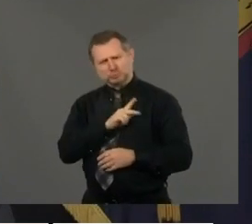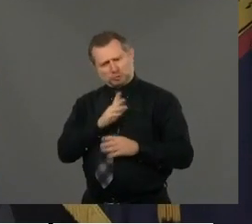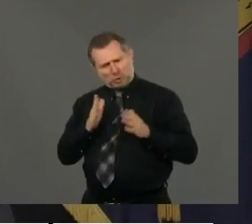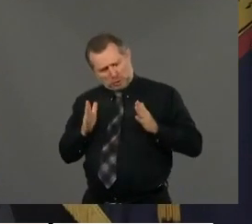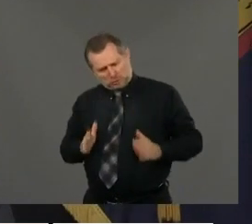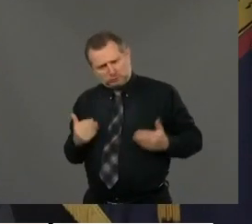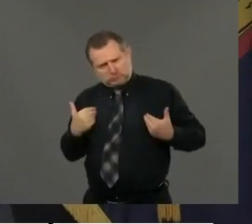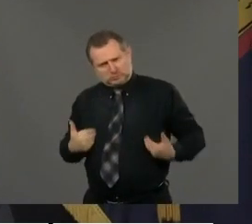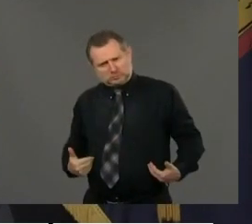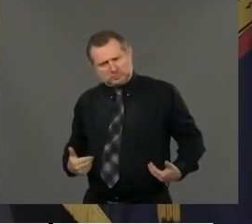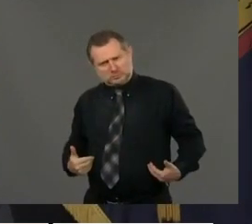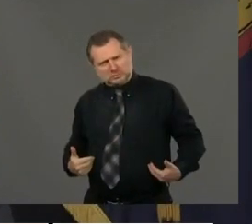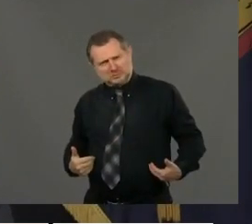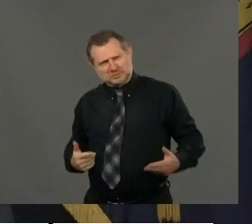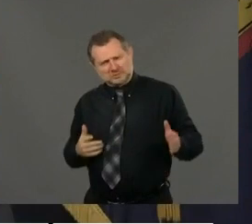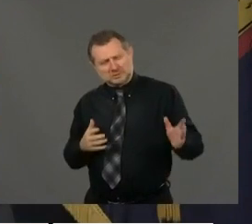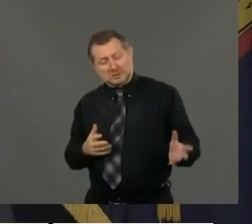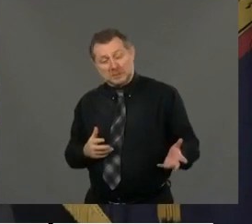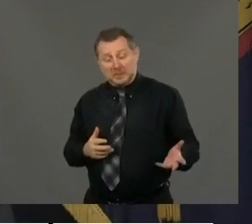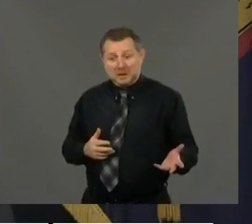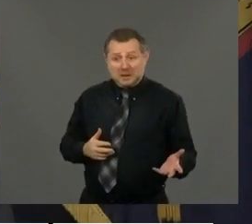OF THIS? AND WHEN YOU LOOK BACK, WHAT DO